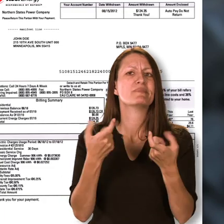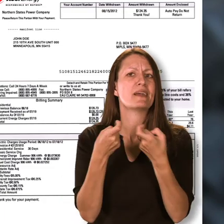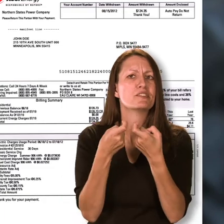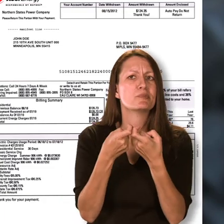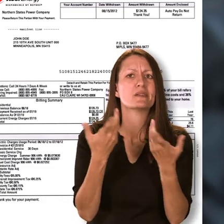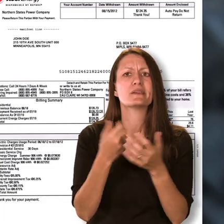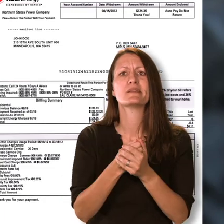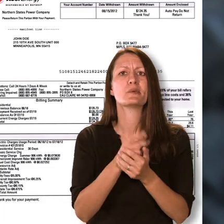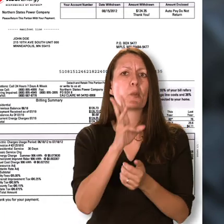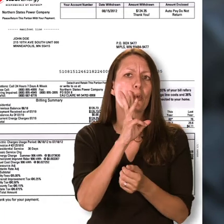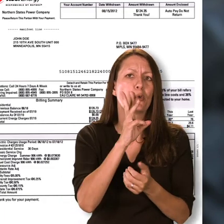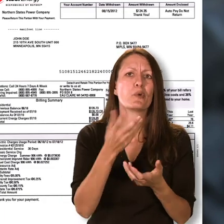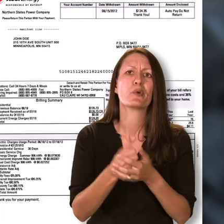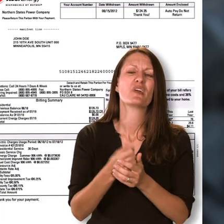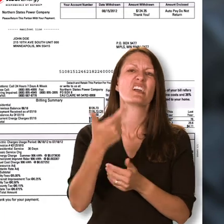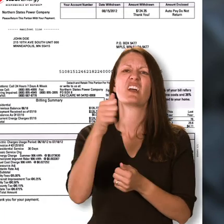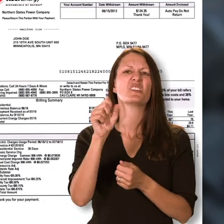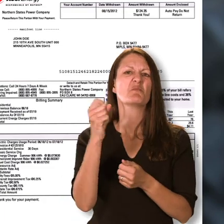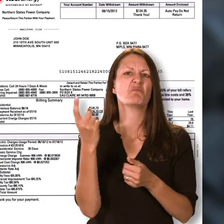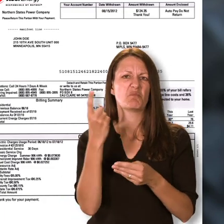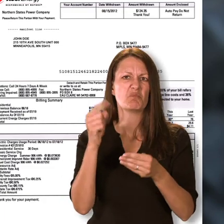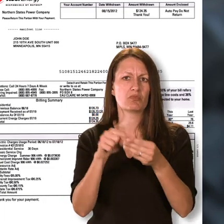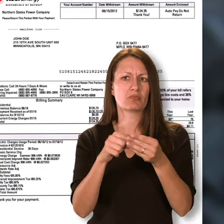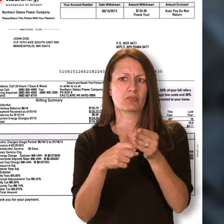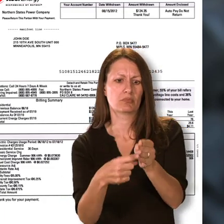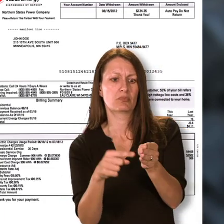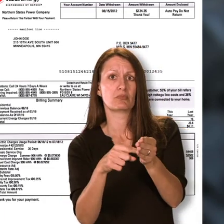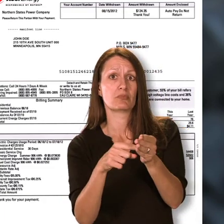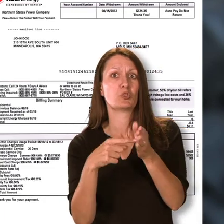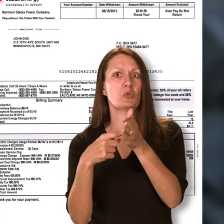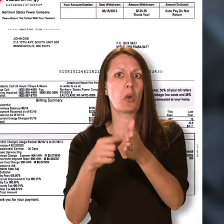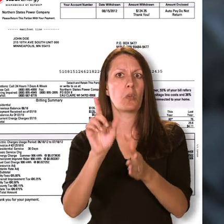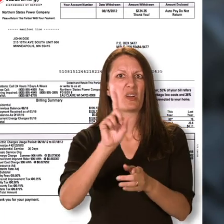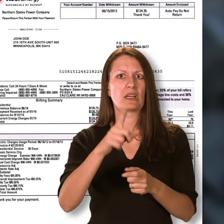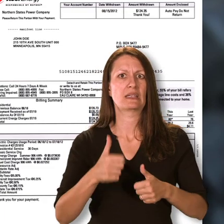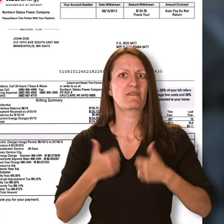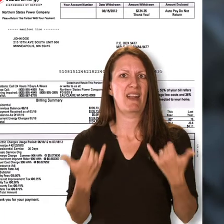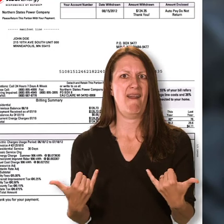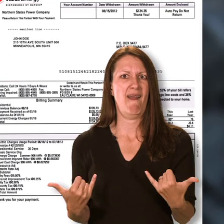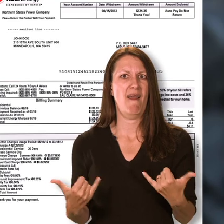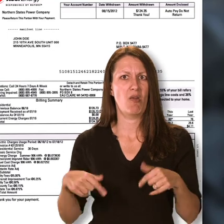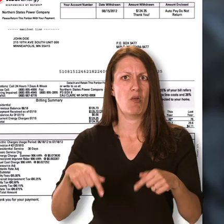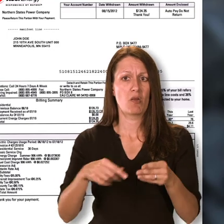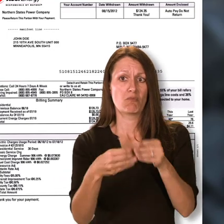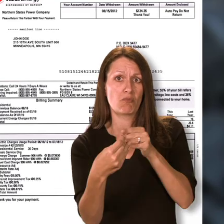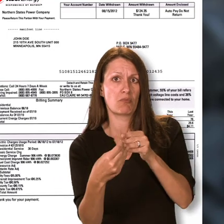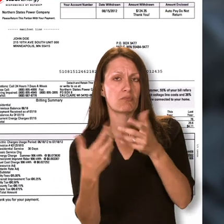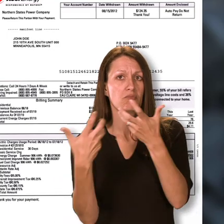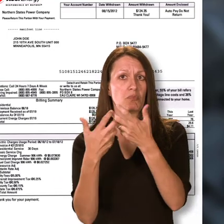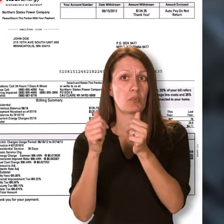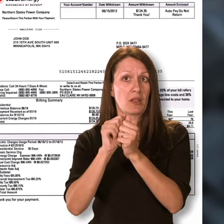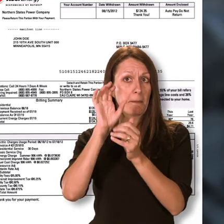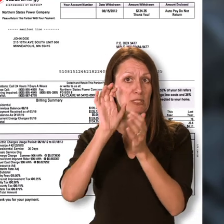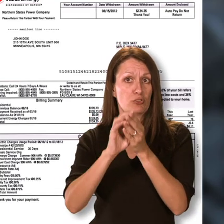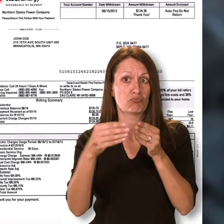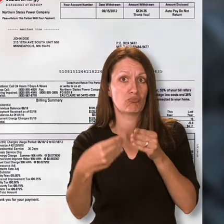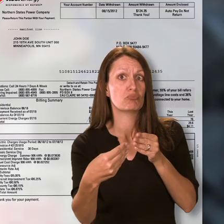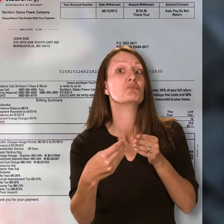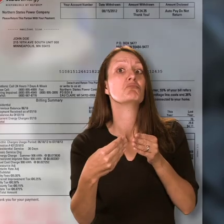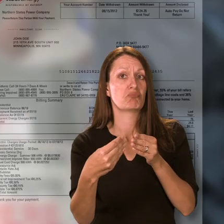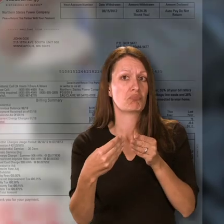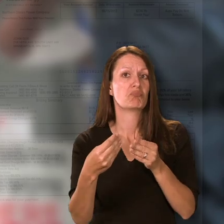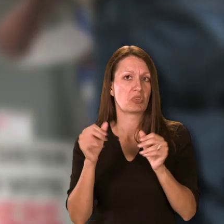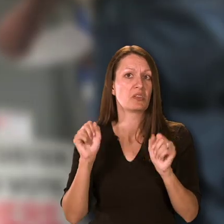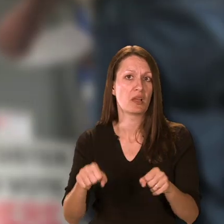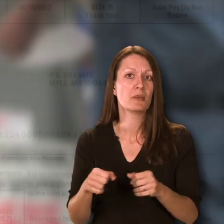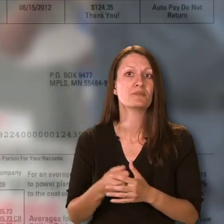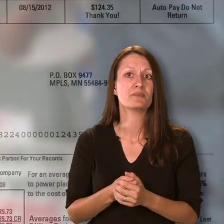that shows your current address.